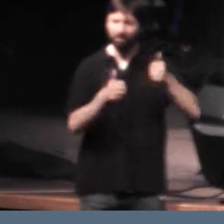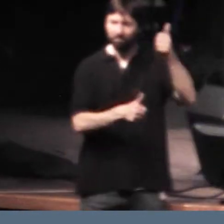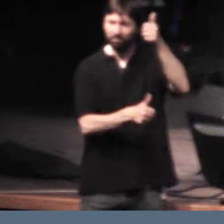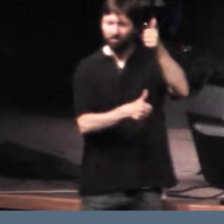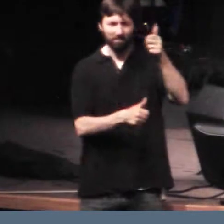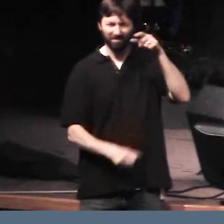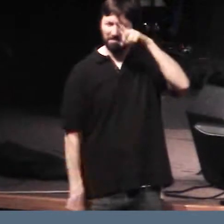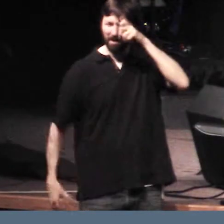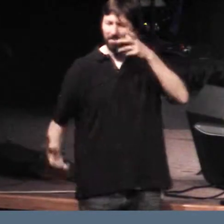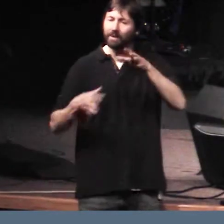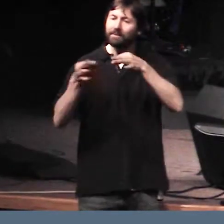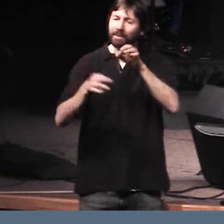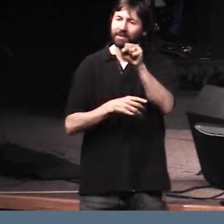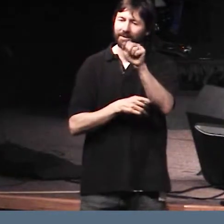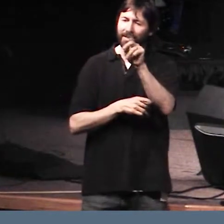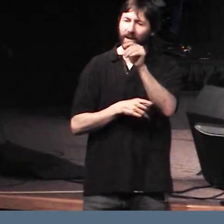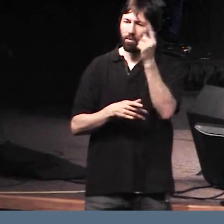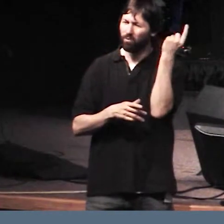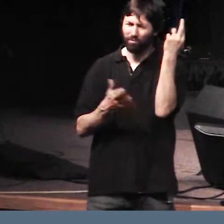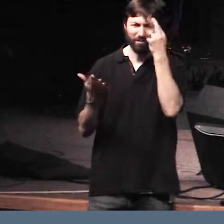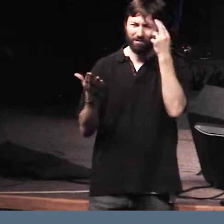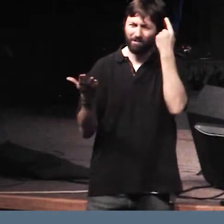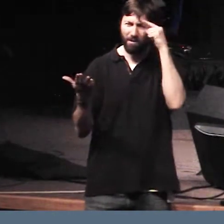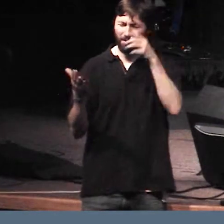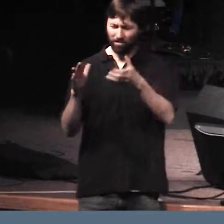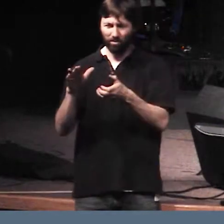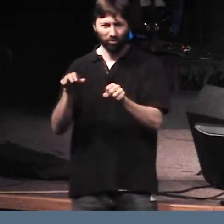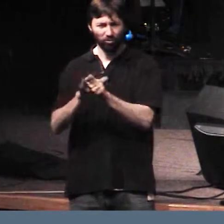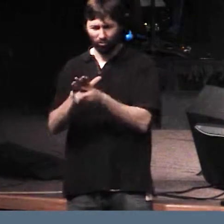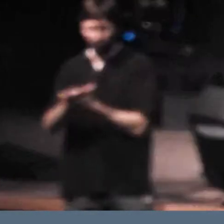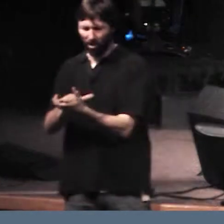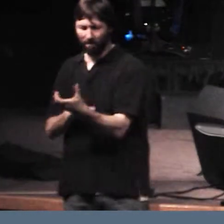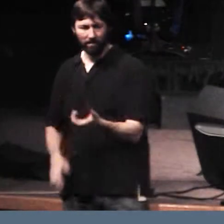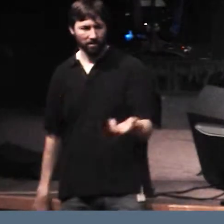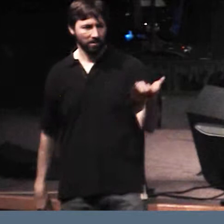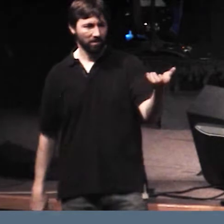you guys look puzzled, maybe I should explain that sandal bit that's how we sign covenants